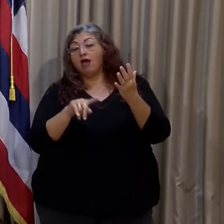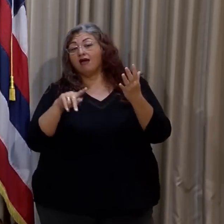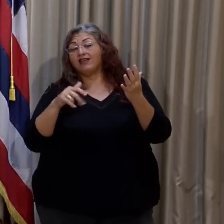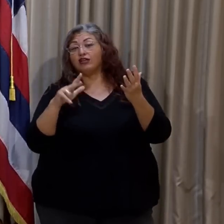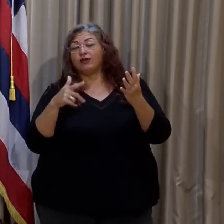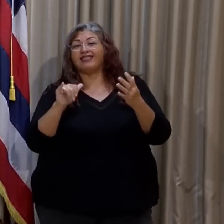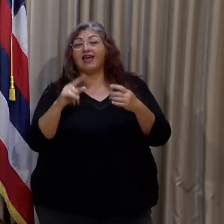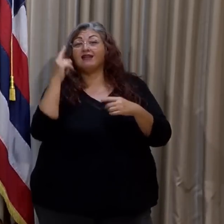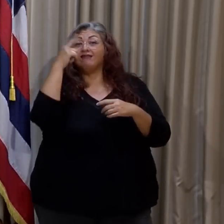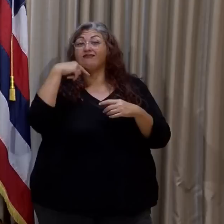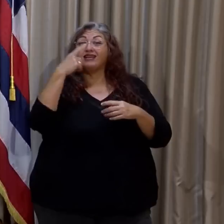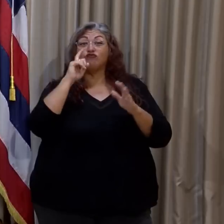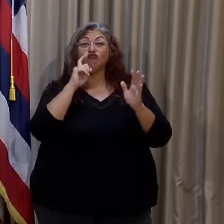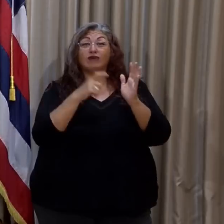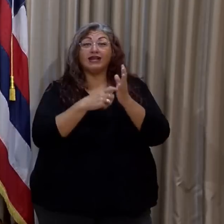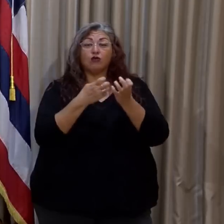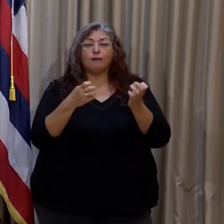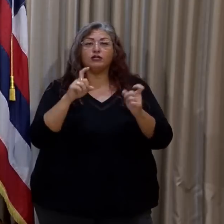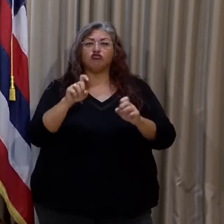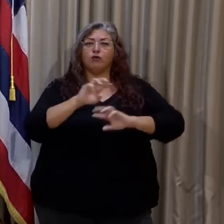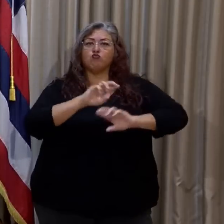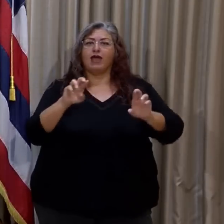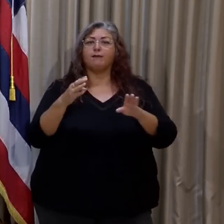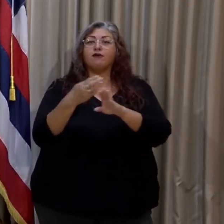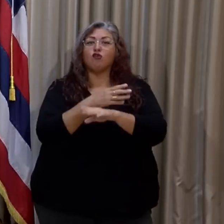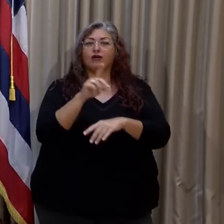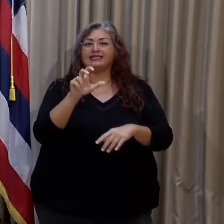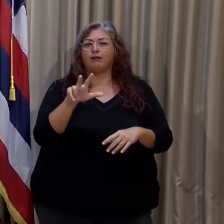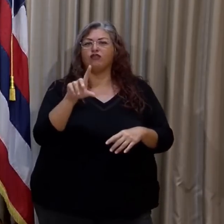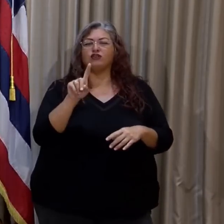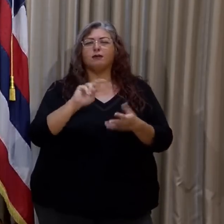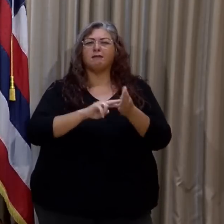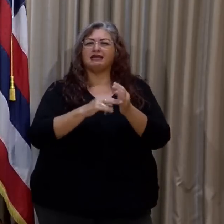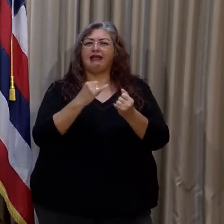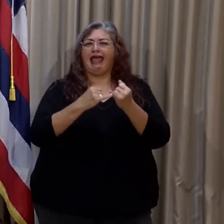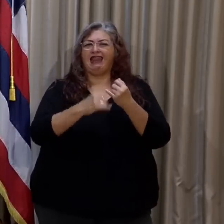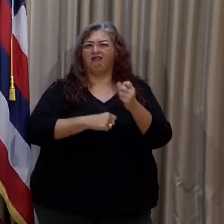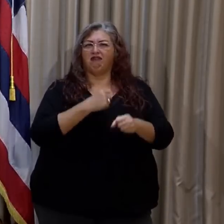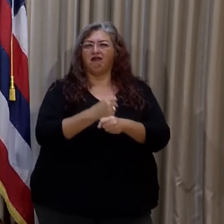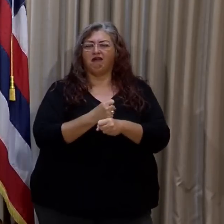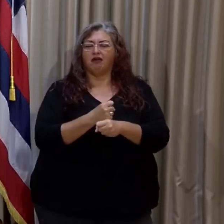PHASE TWO WILL HAVE THE THERMAL SCANNERS AND SCALE -- INSTALLED BY JULY 1.